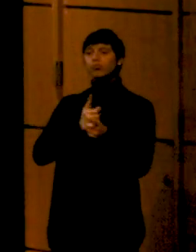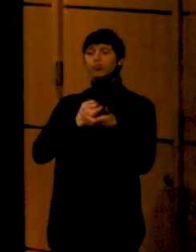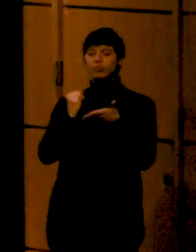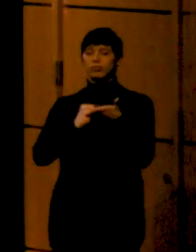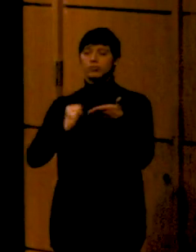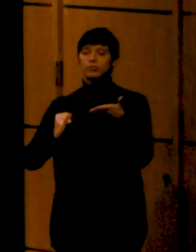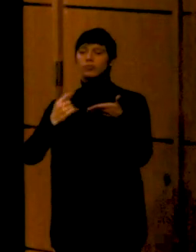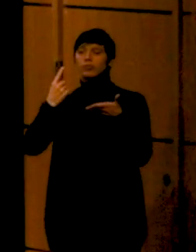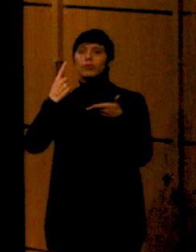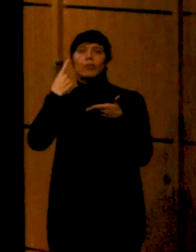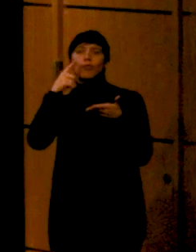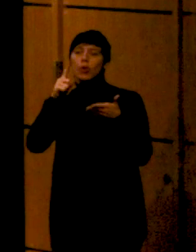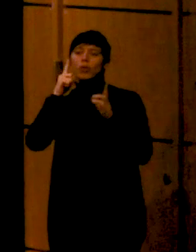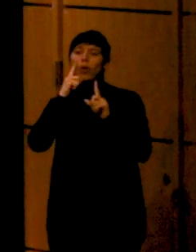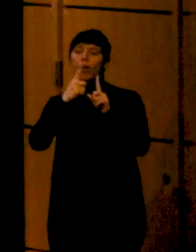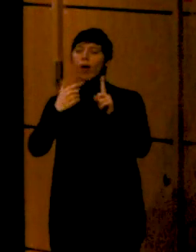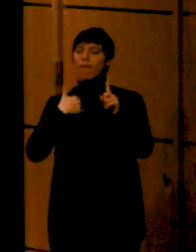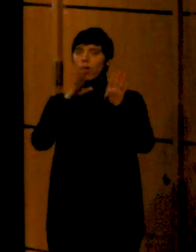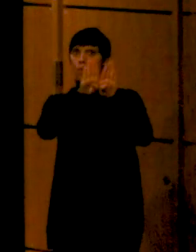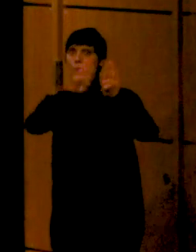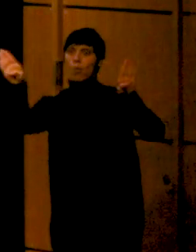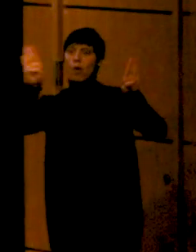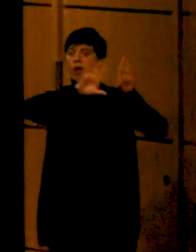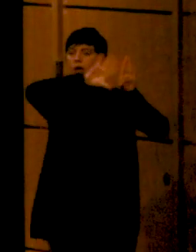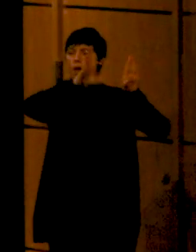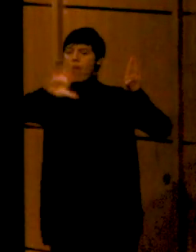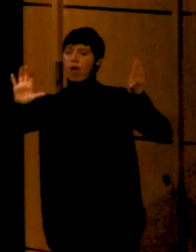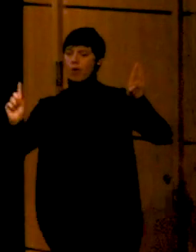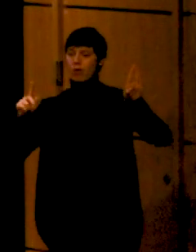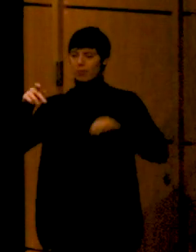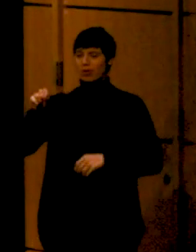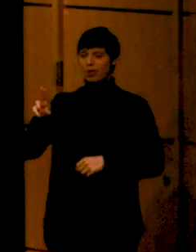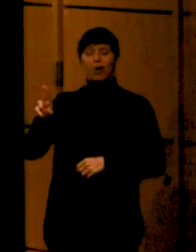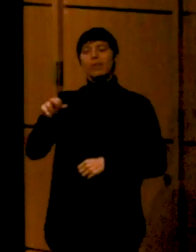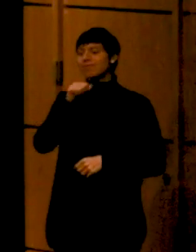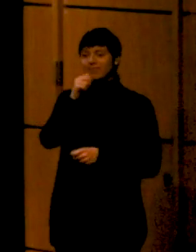competition. It wasn't specifically a competition for a mural about Mount St. Helens.